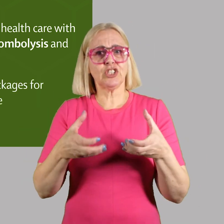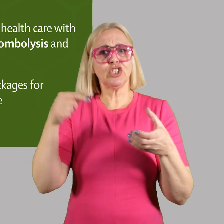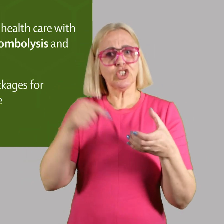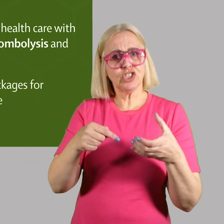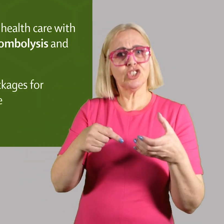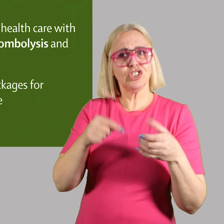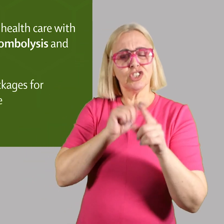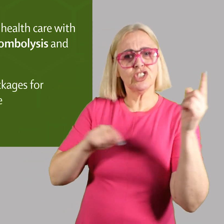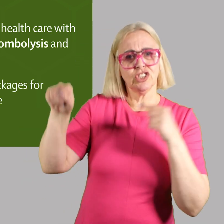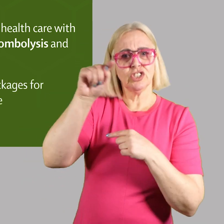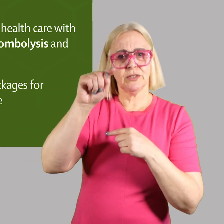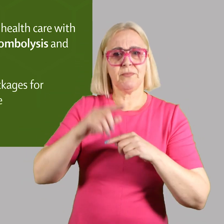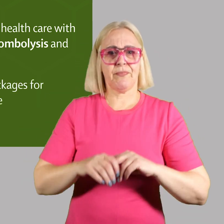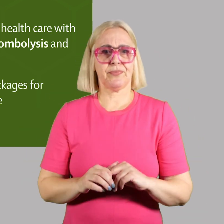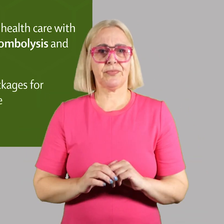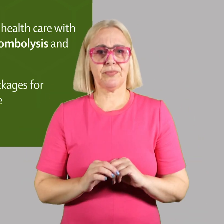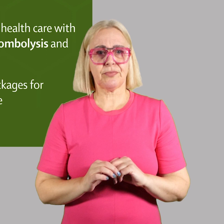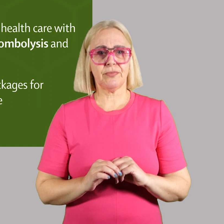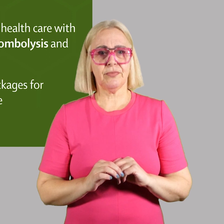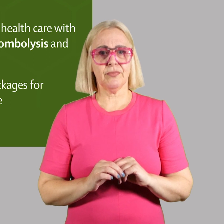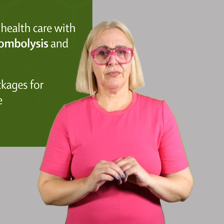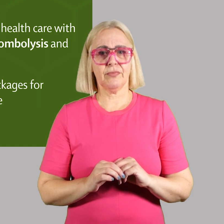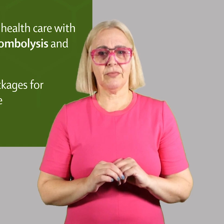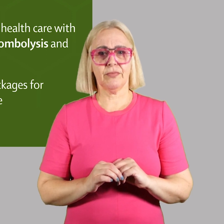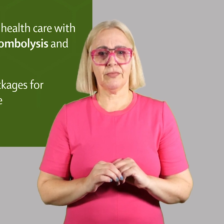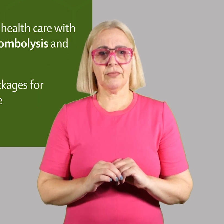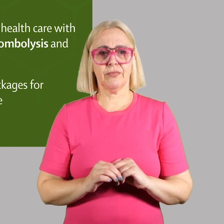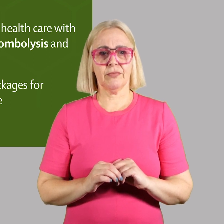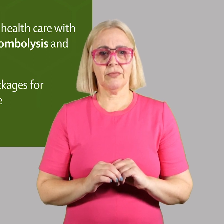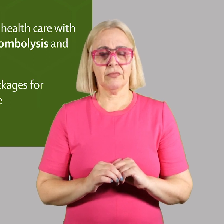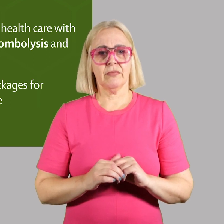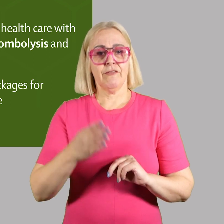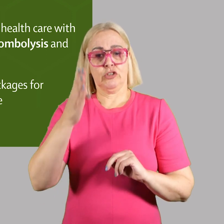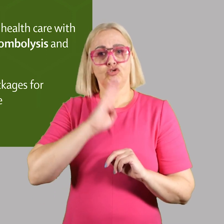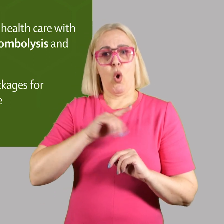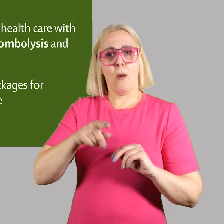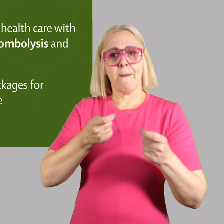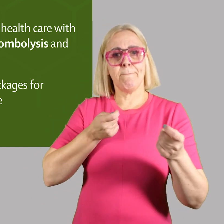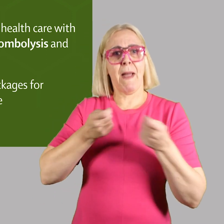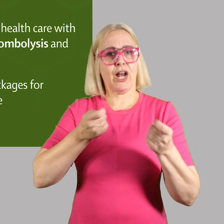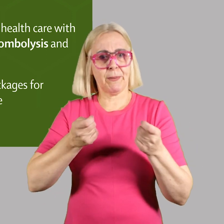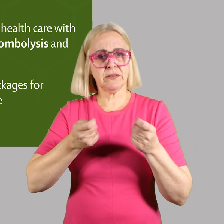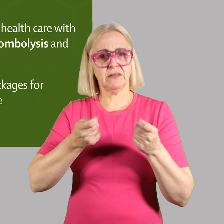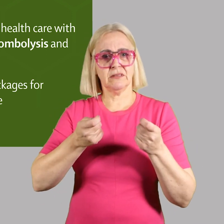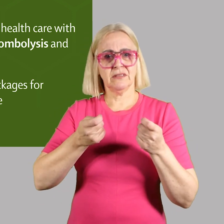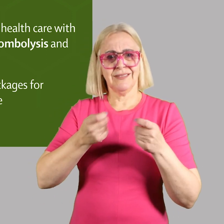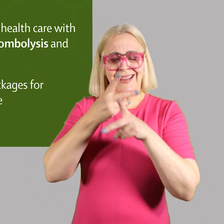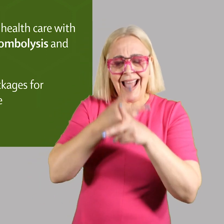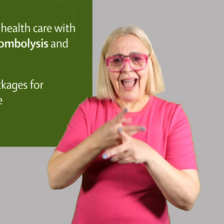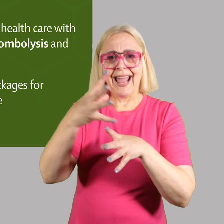the Universal Health Care packages for stroke management in the continuum of care, including community integration